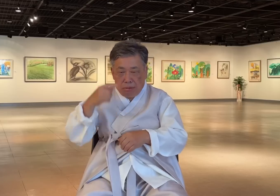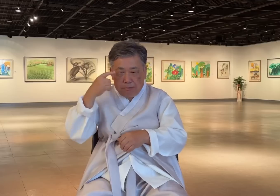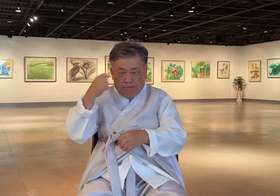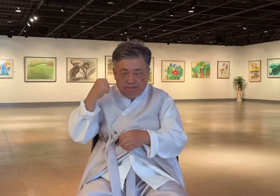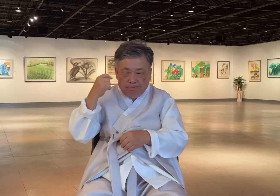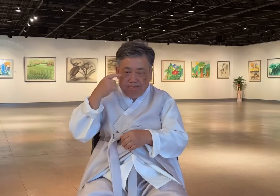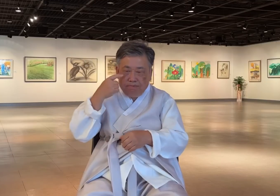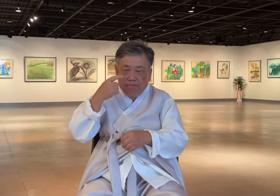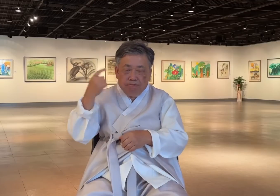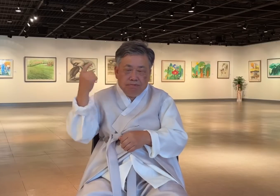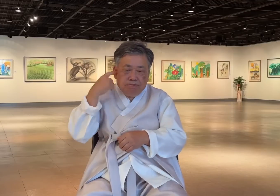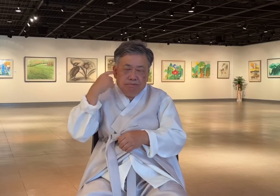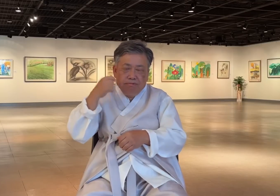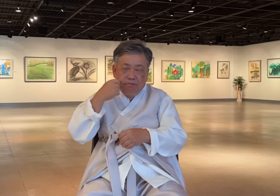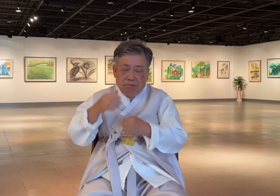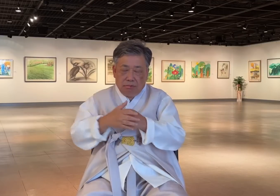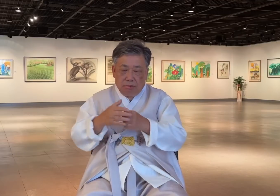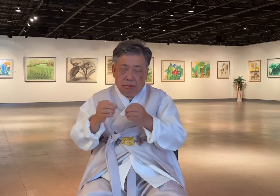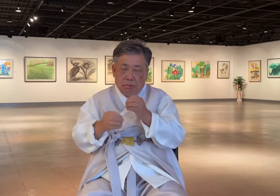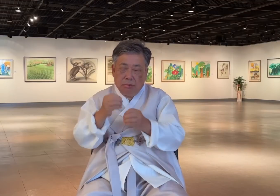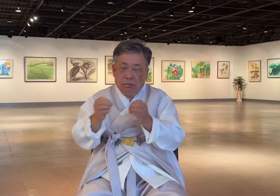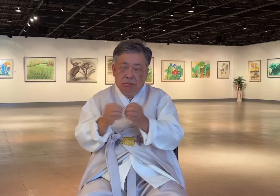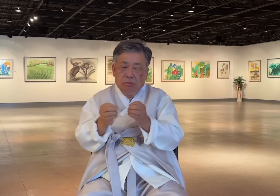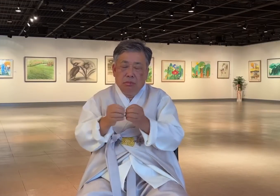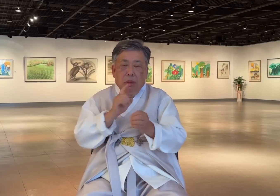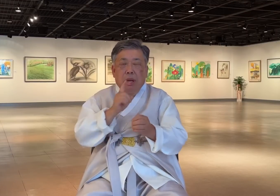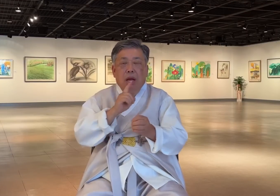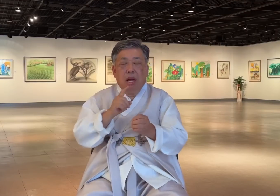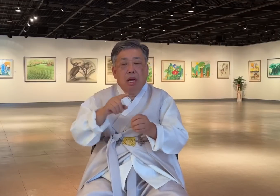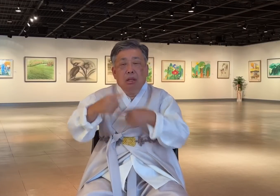Deaf people have strengths in vision, but